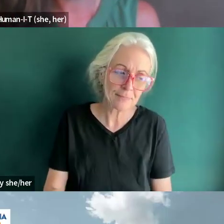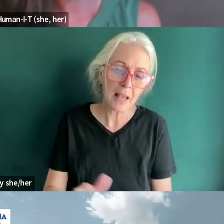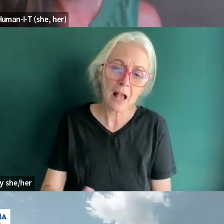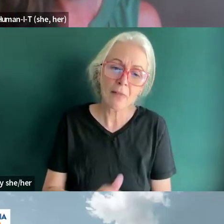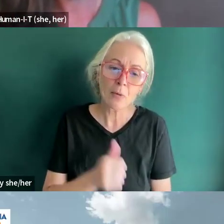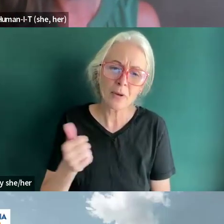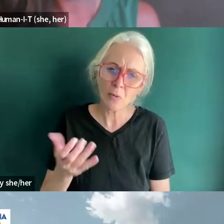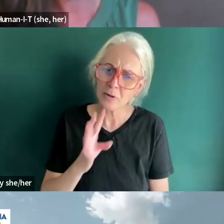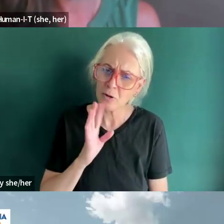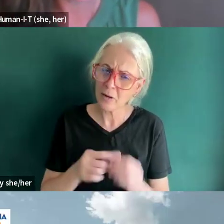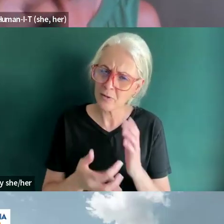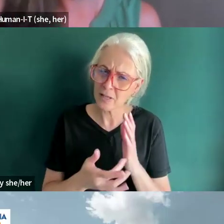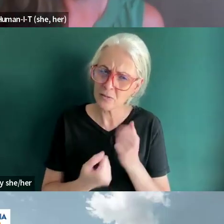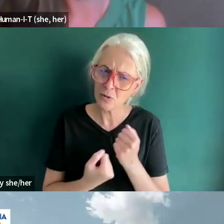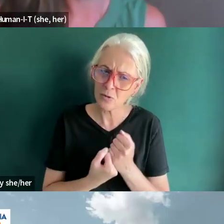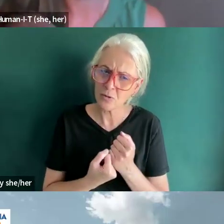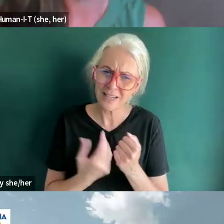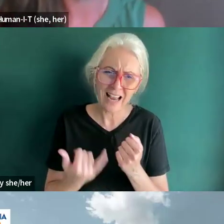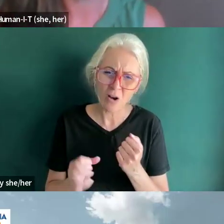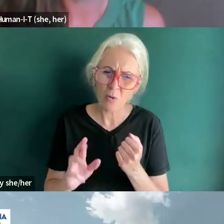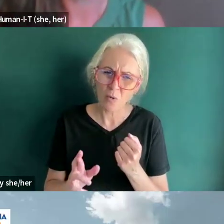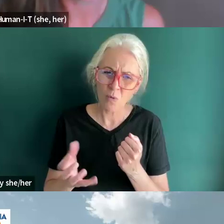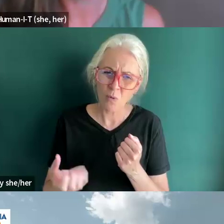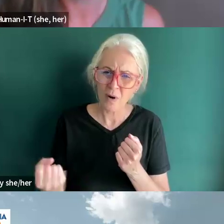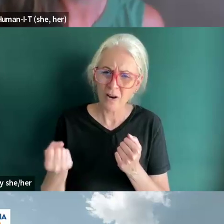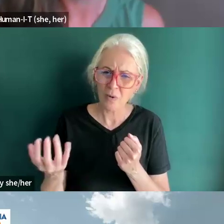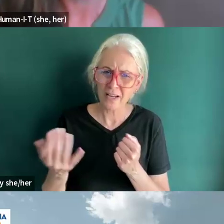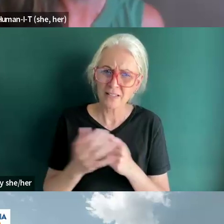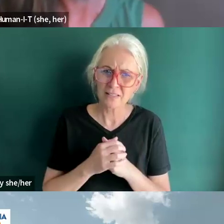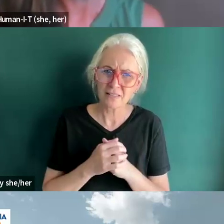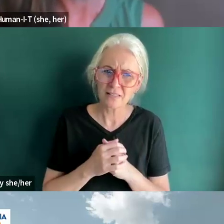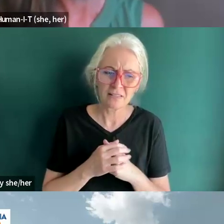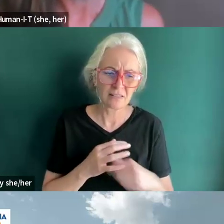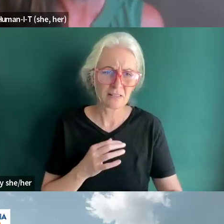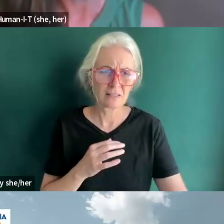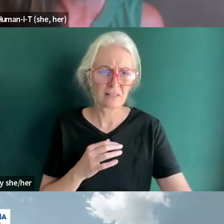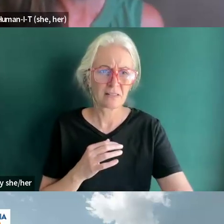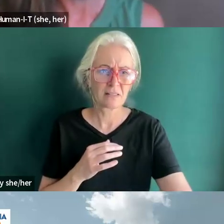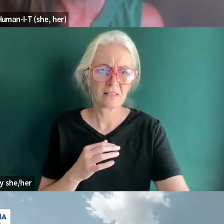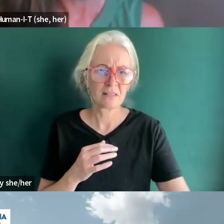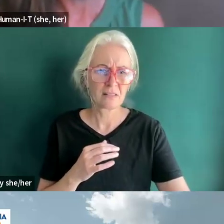like me to speak to the technical support piece now, or would you like me to wait on that?